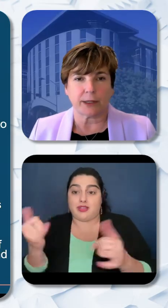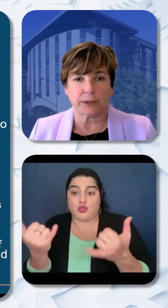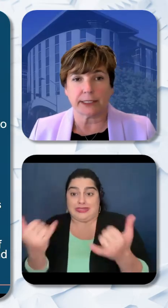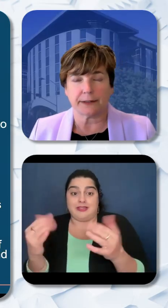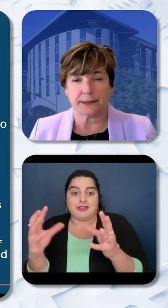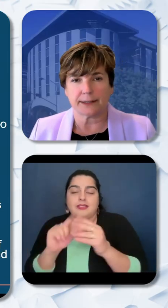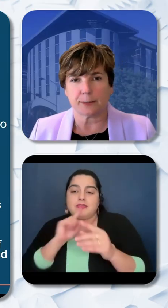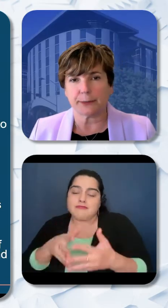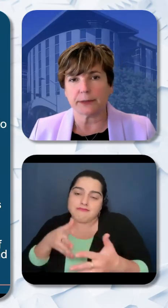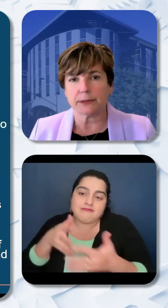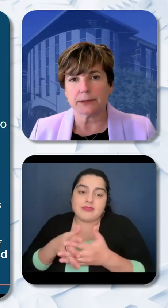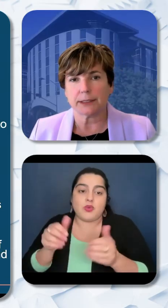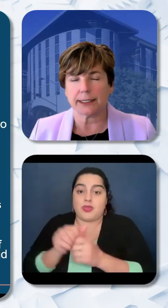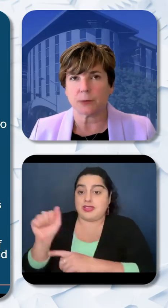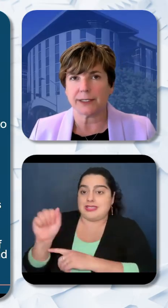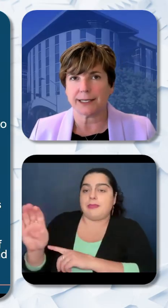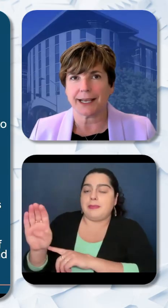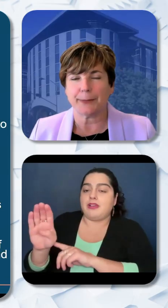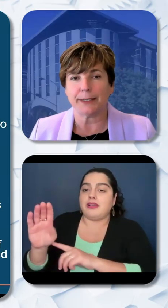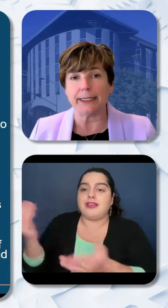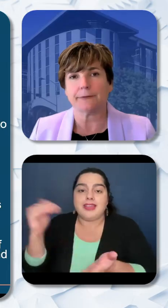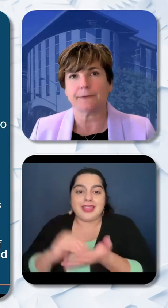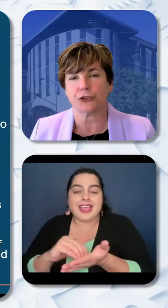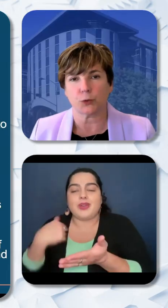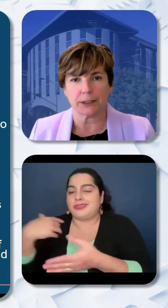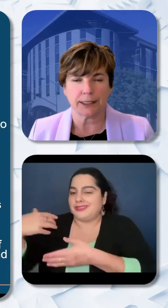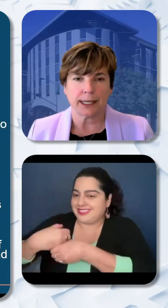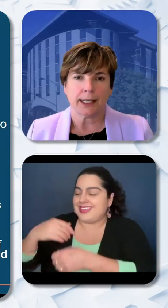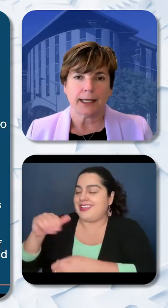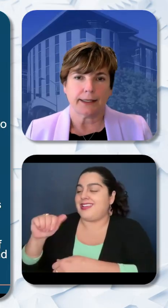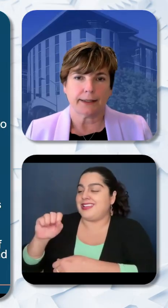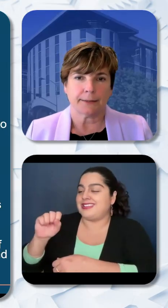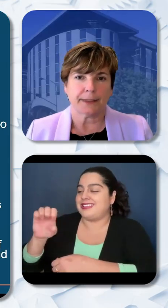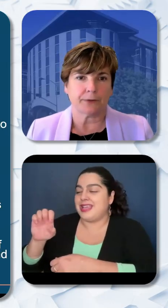grounded in this assembly bill, and again, we say AB for short.